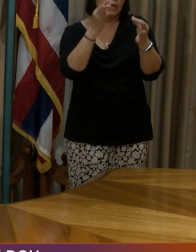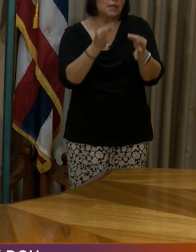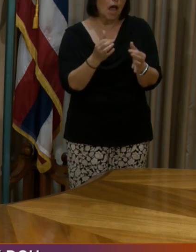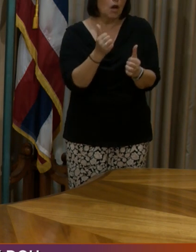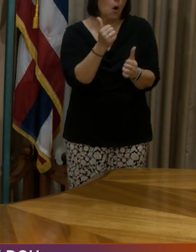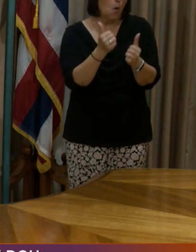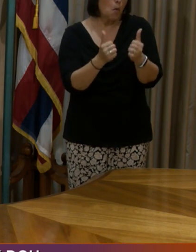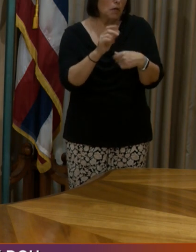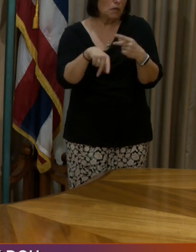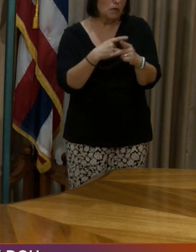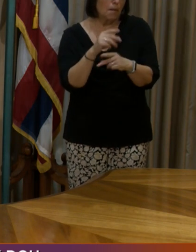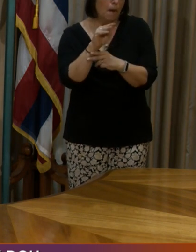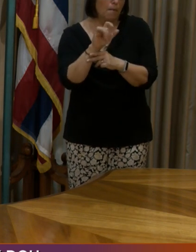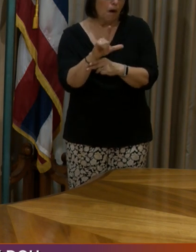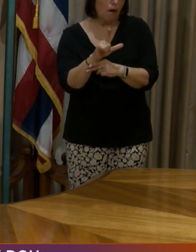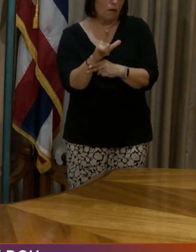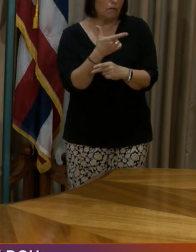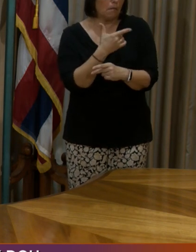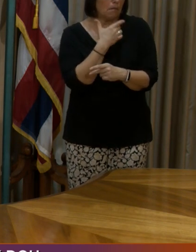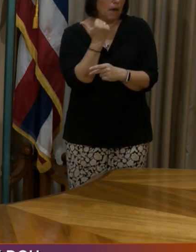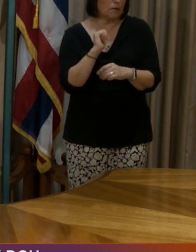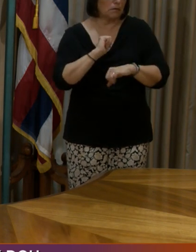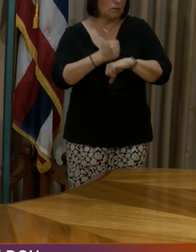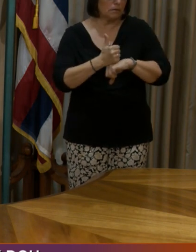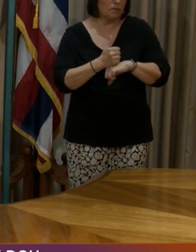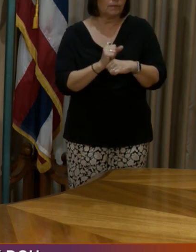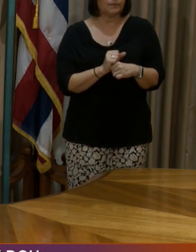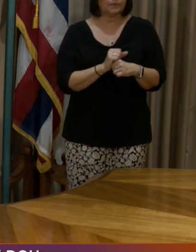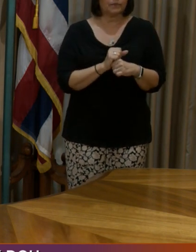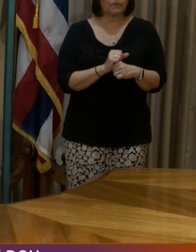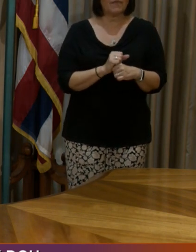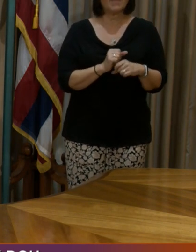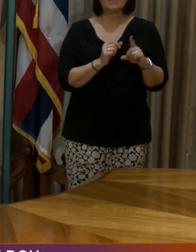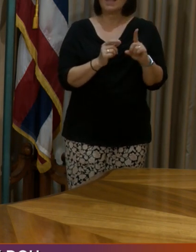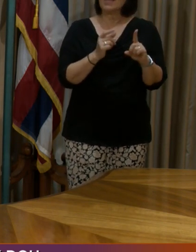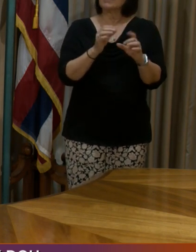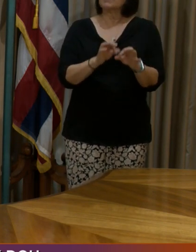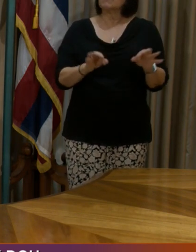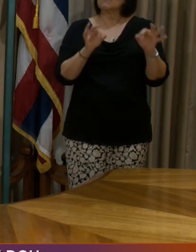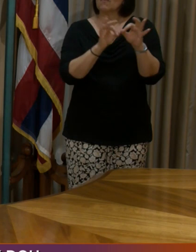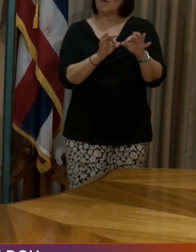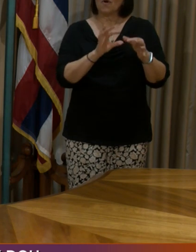THRESHOLDS CAN HELP SCHOOLS TO DECIDE WHICH MODEL OF LEARNING IS MOST APPROPRIATE AT THAT TIME.